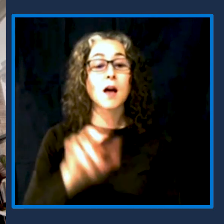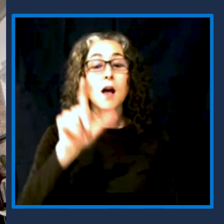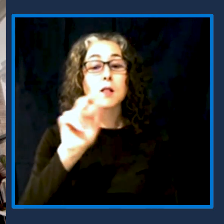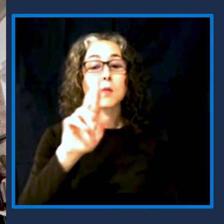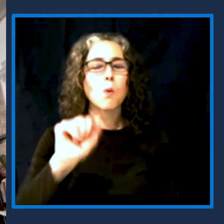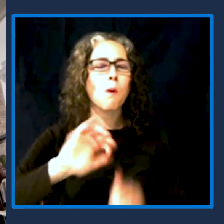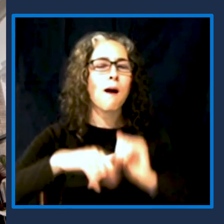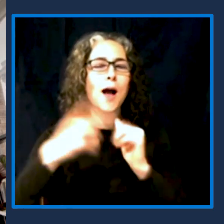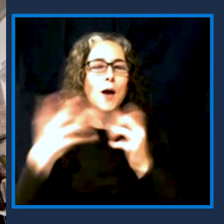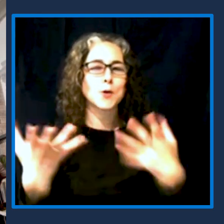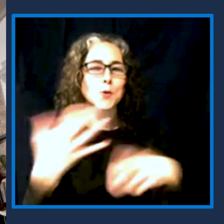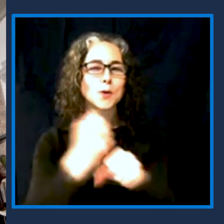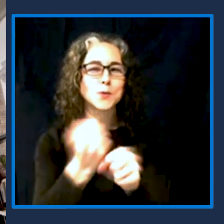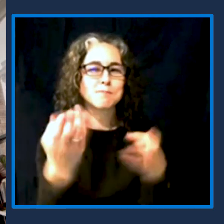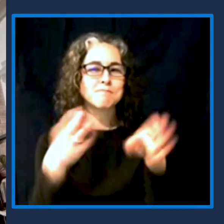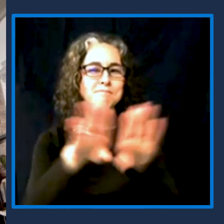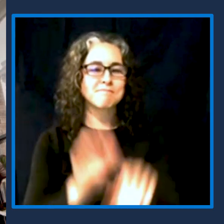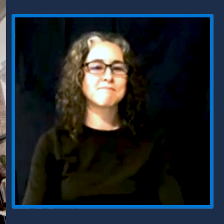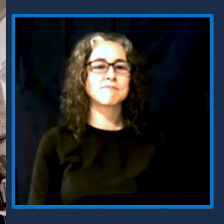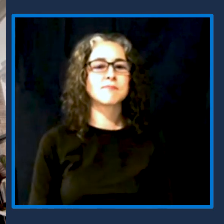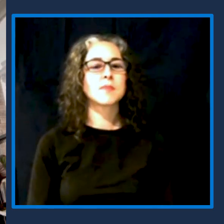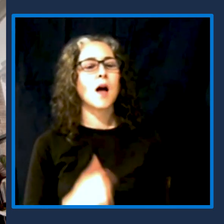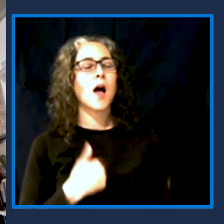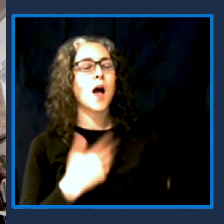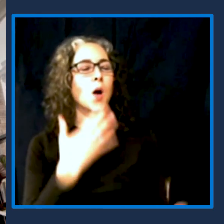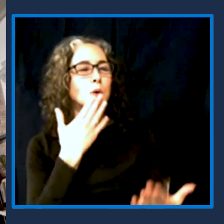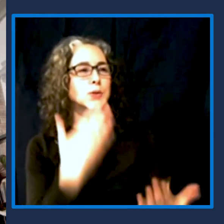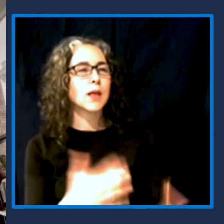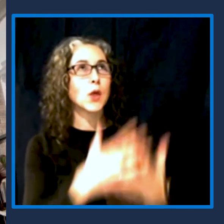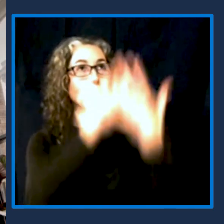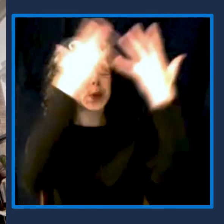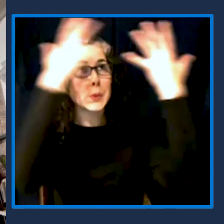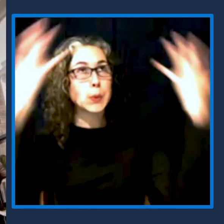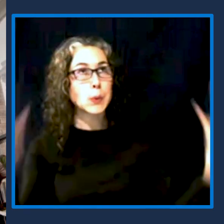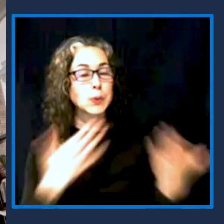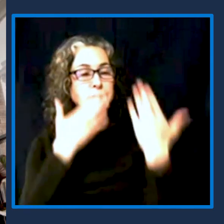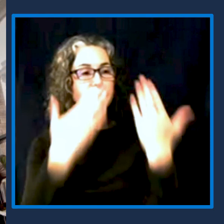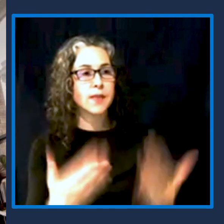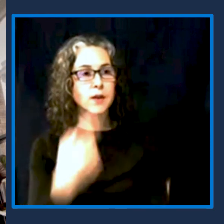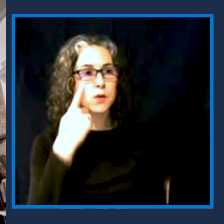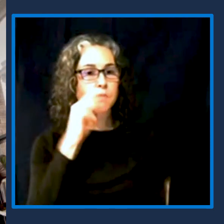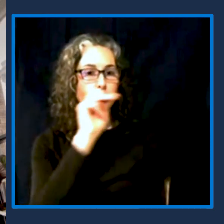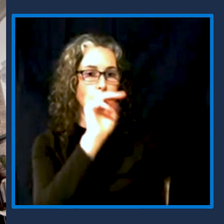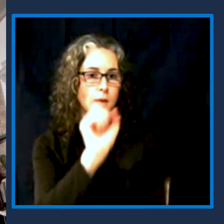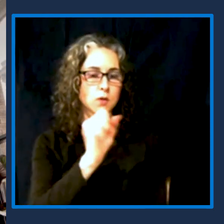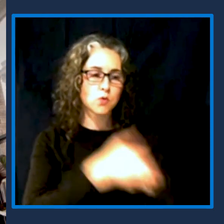i would like to say a huge thank you to microsoft and their empowerment of educators during this